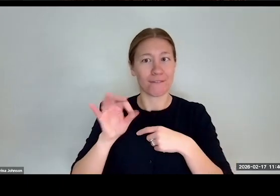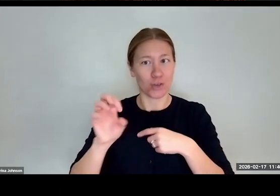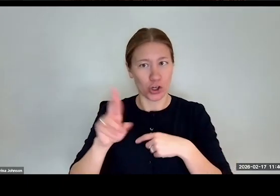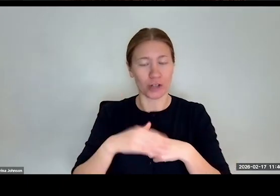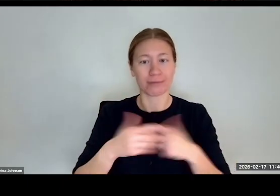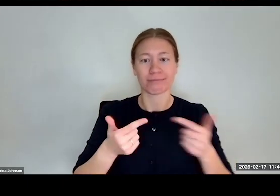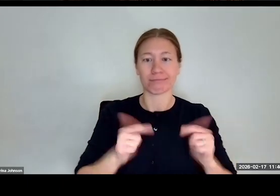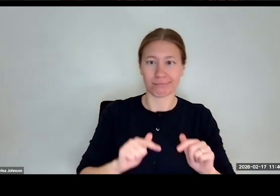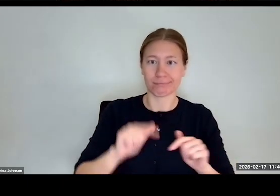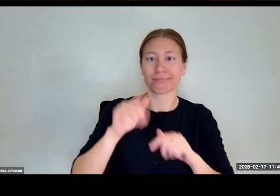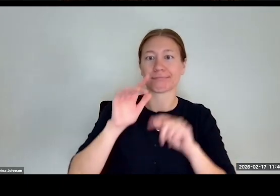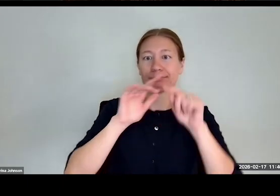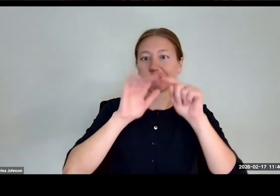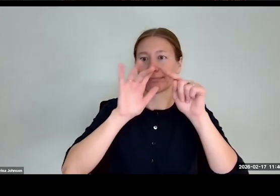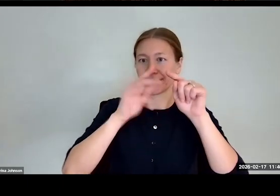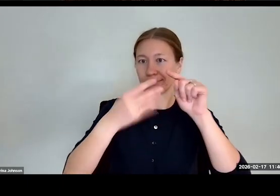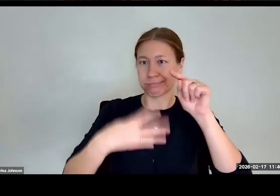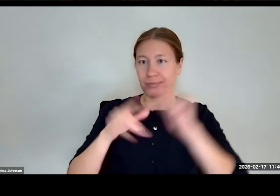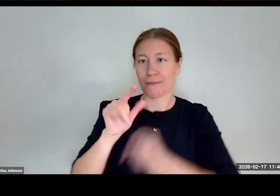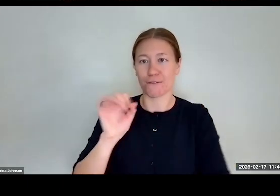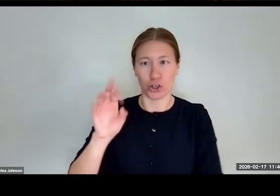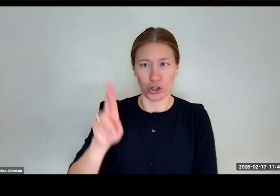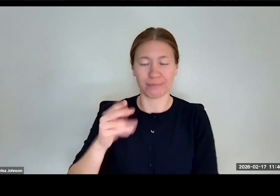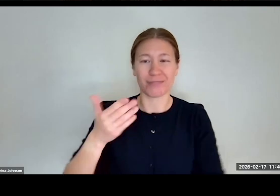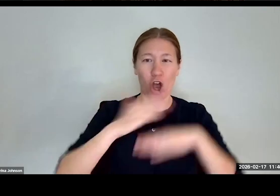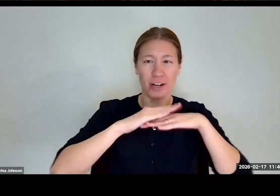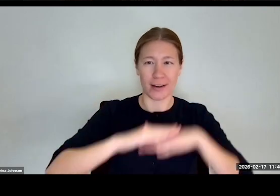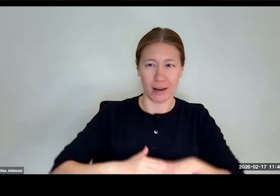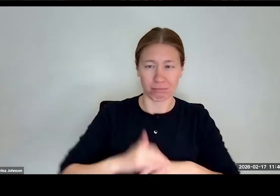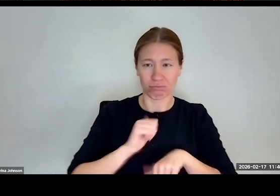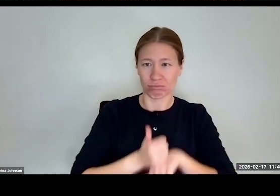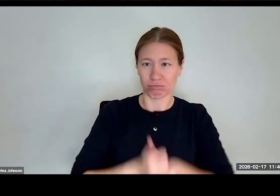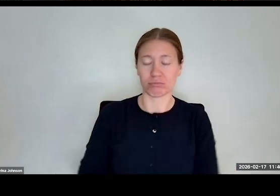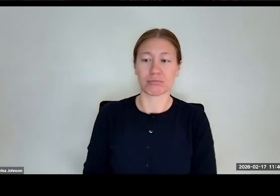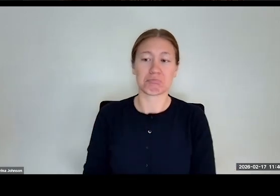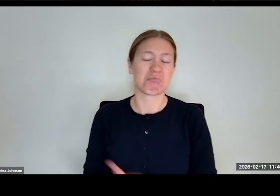and turn it on there. Now I may wanna make some edits, so I might wanna move,